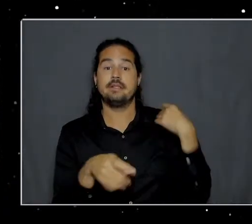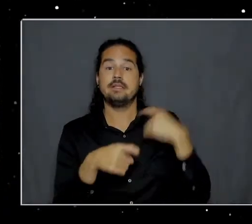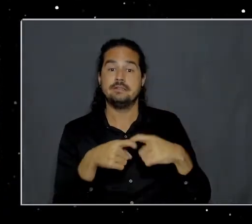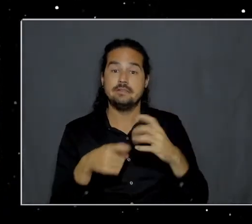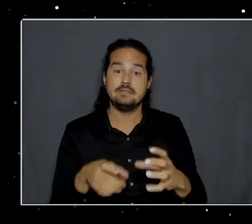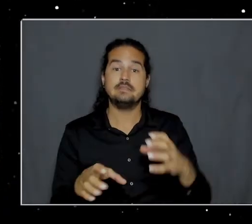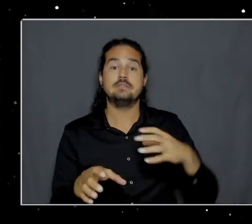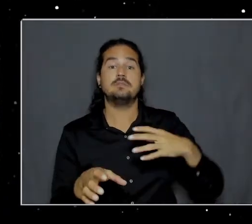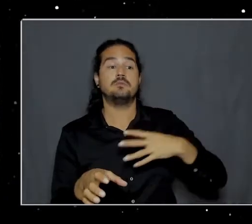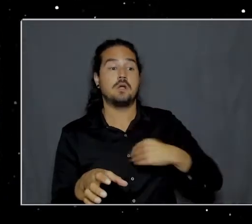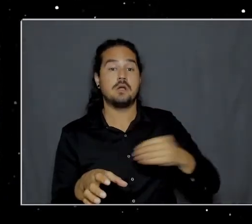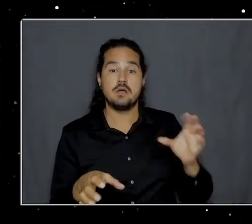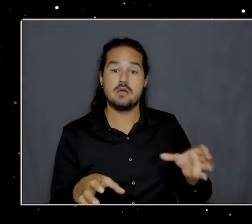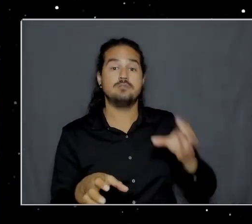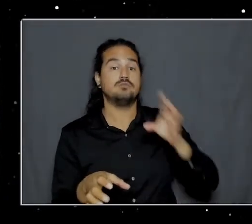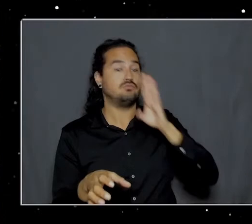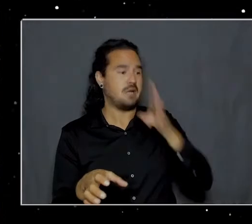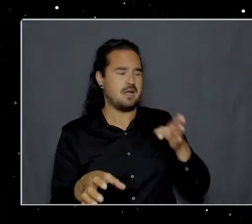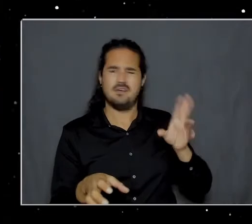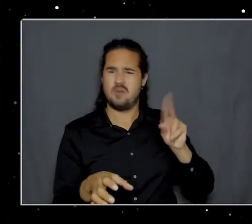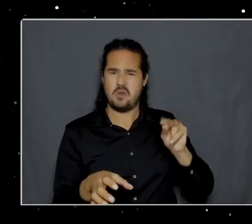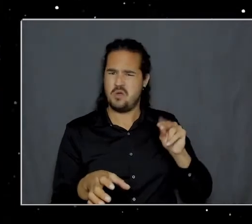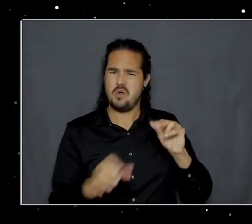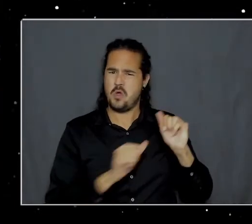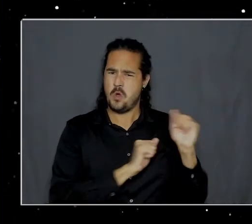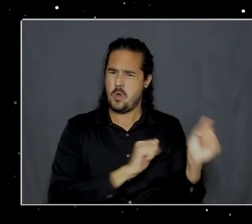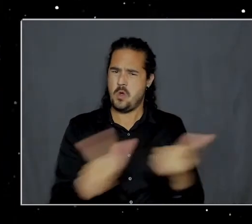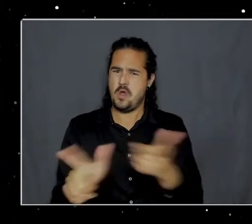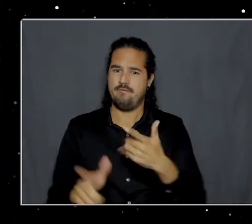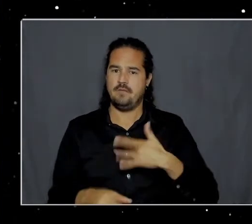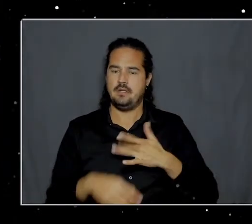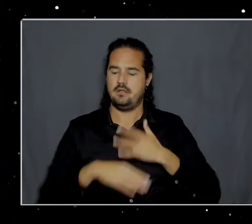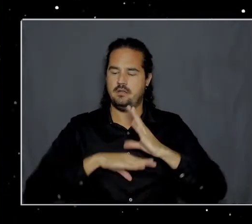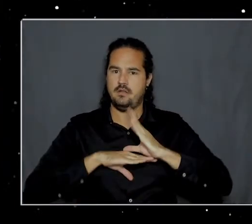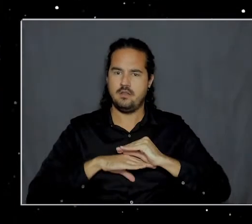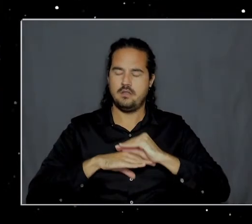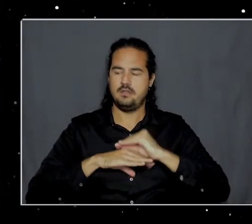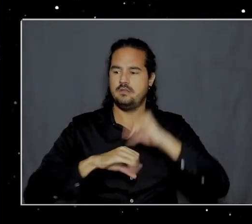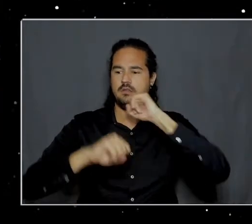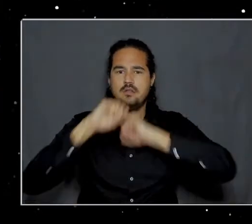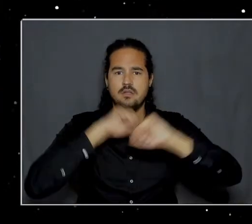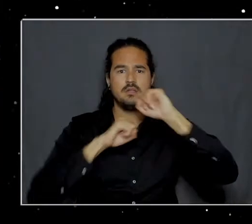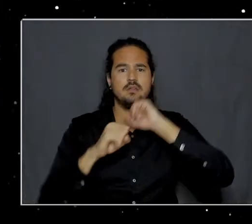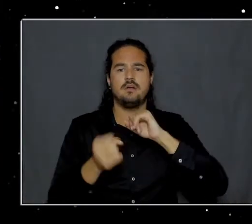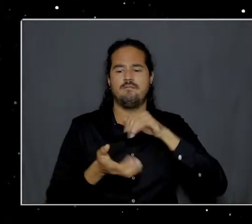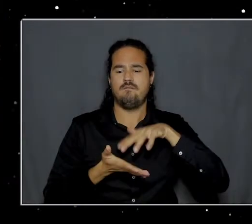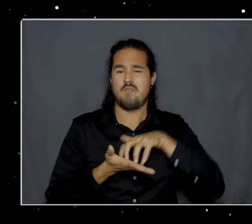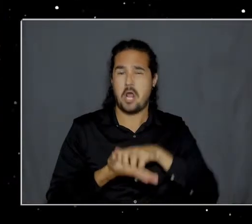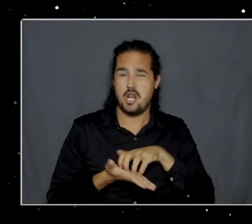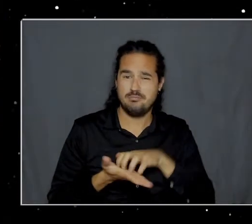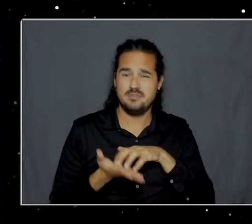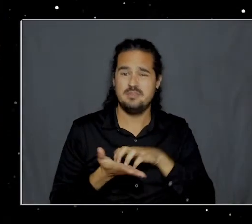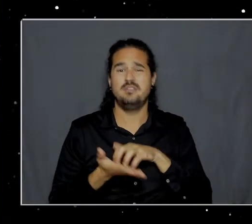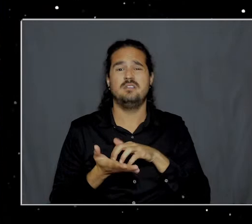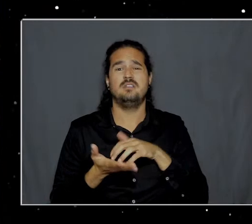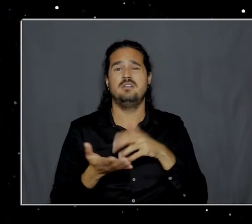AMERICANS, OR GAYS, OR STRAIGHT. EVERYBODY'S FEELING BELEAGUERED, EVERYBODY'S FEELING WOBBLY,